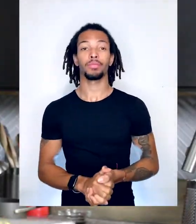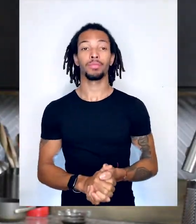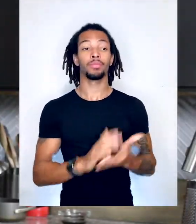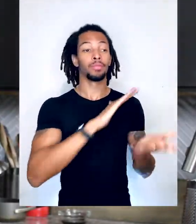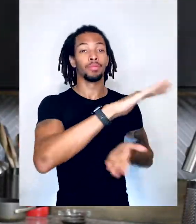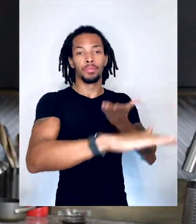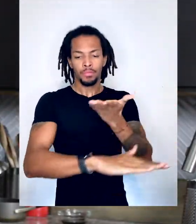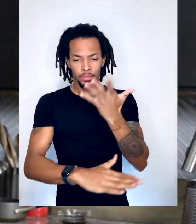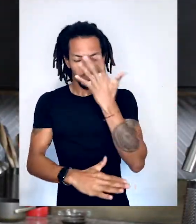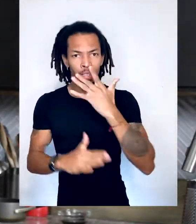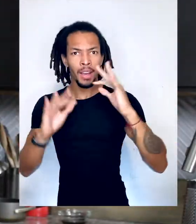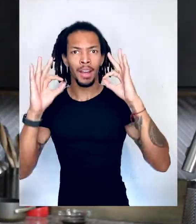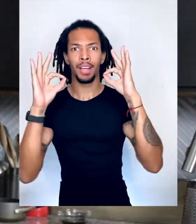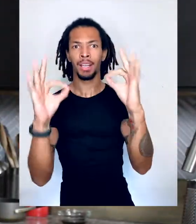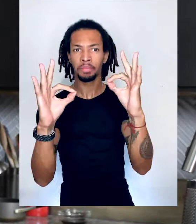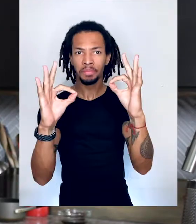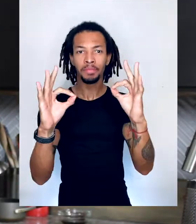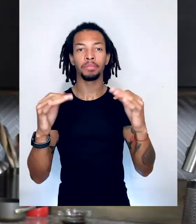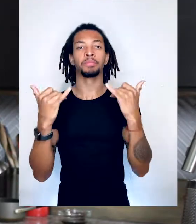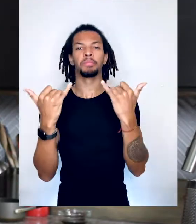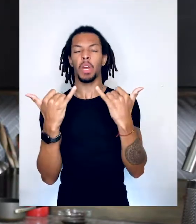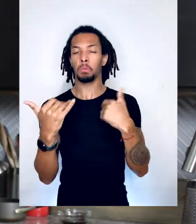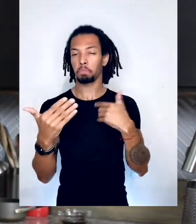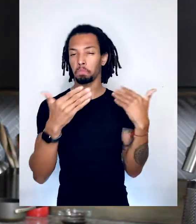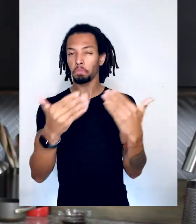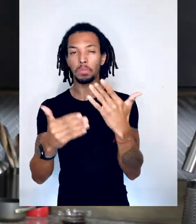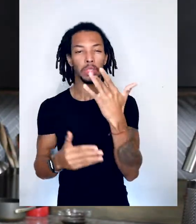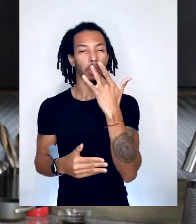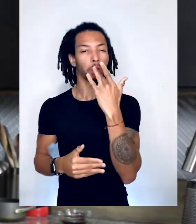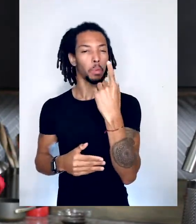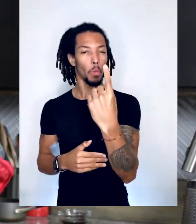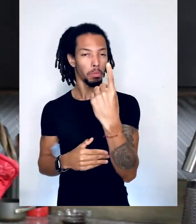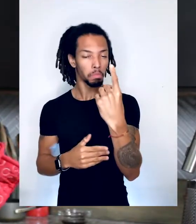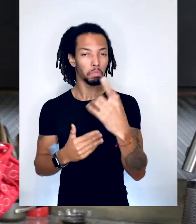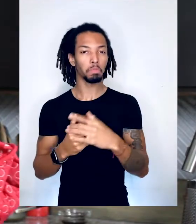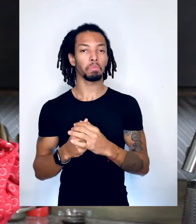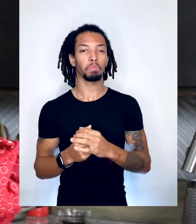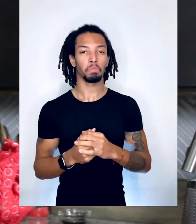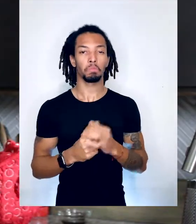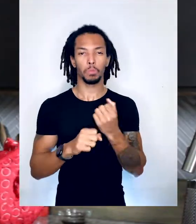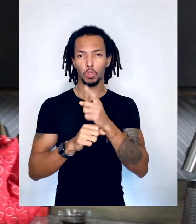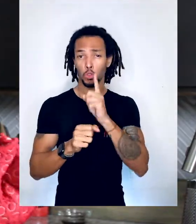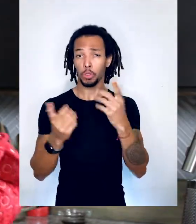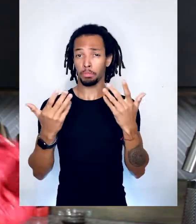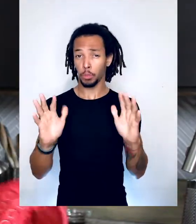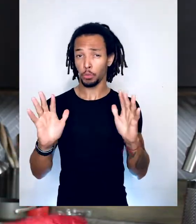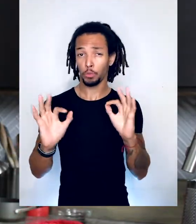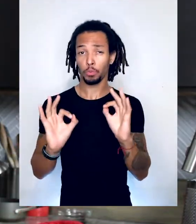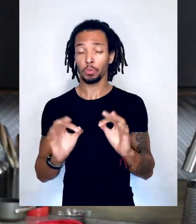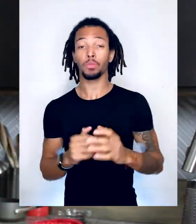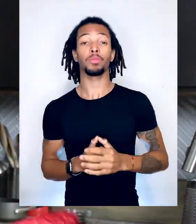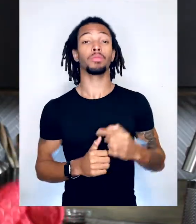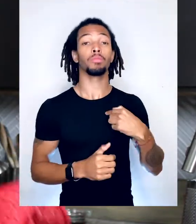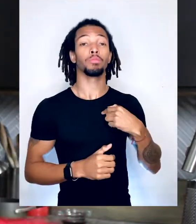These are looking so perfect. Now I'm just going to taste one to make sure that they're as done as I